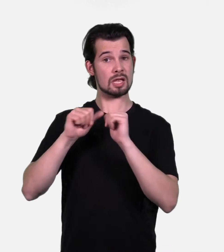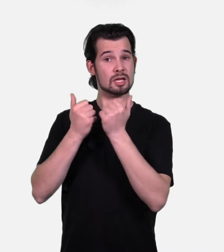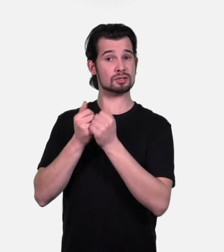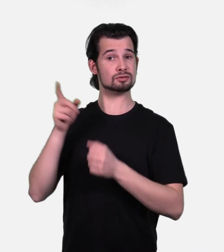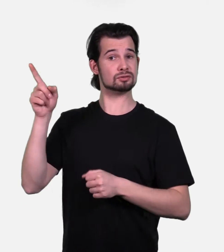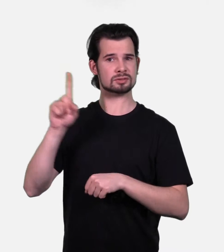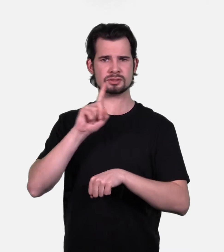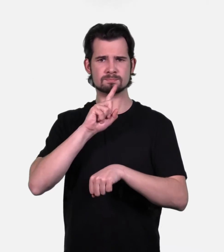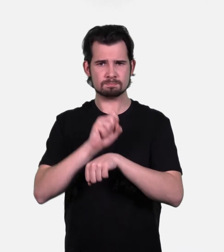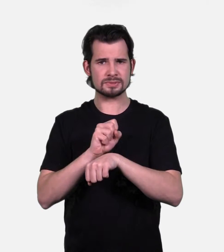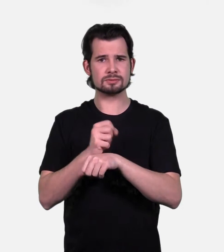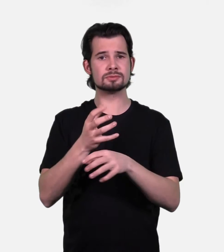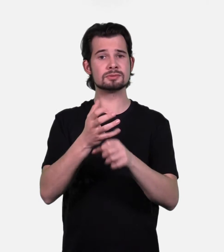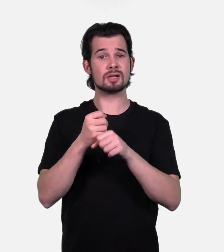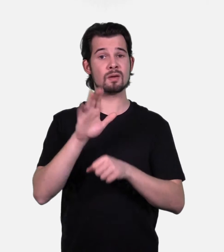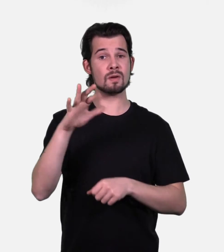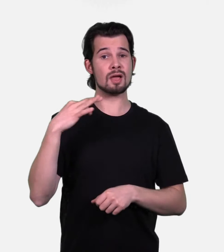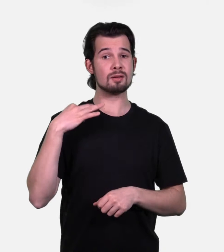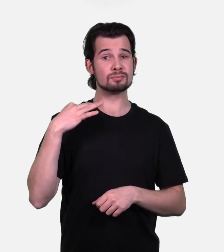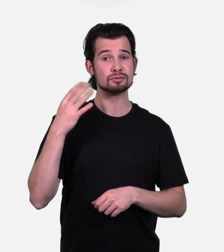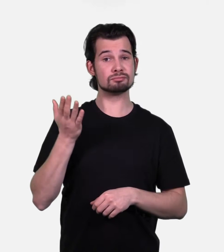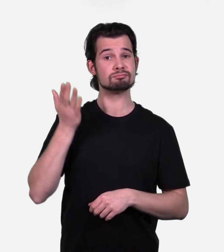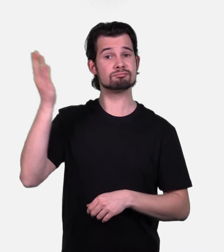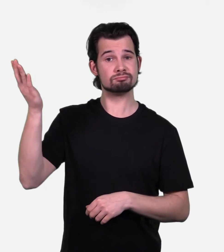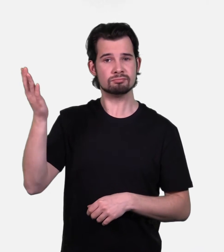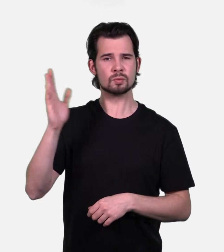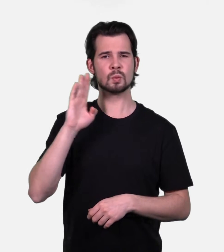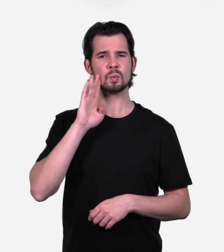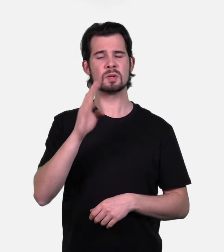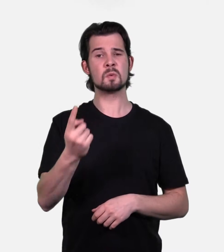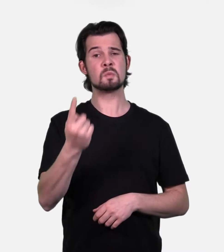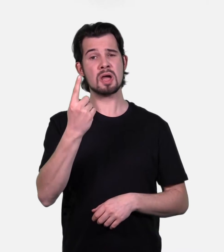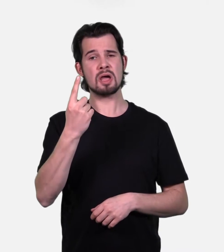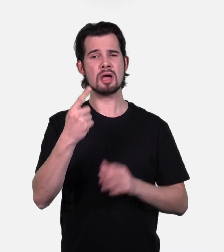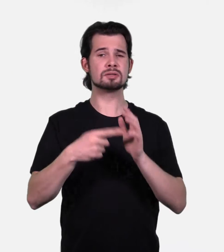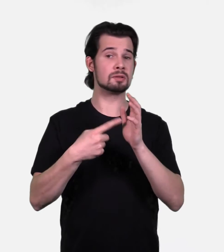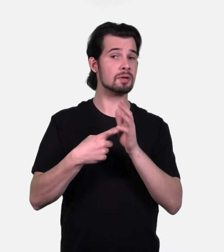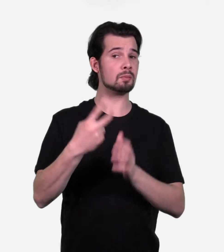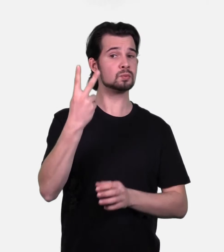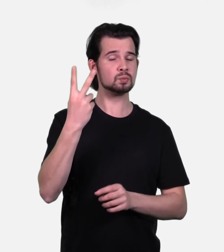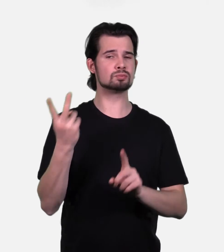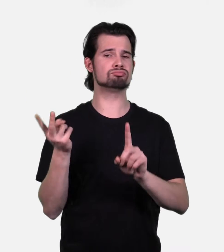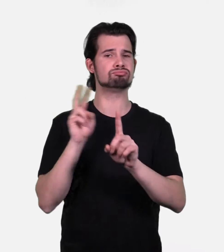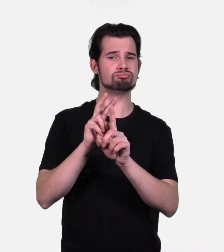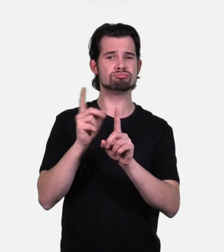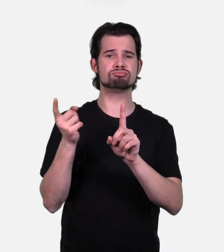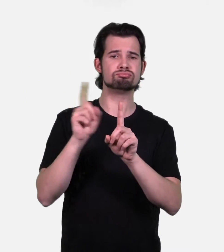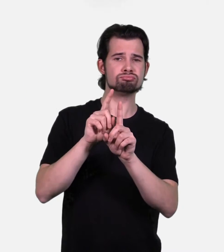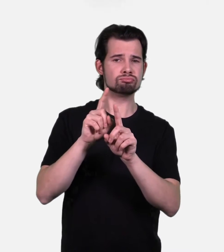one, or in some cases two, Agency employees who are qualified mediators